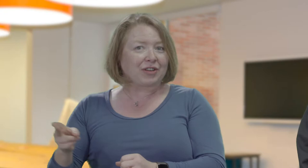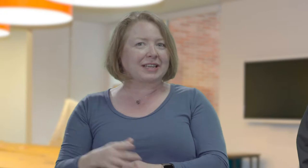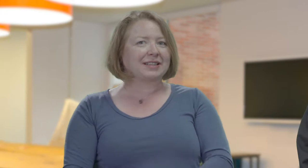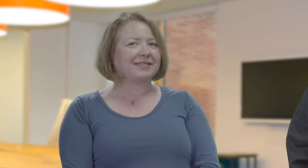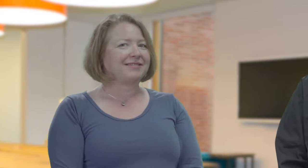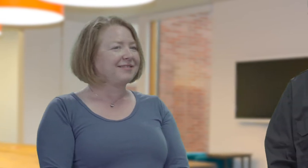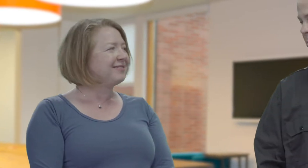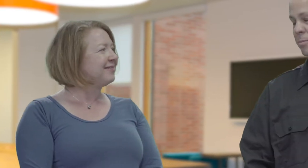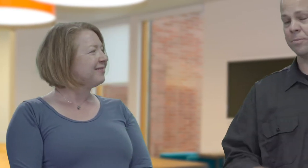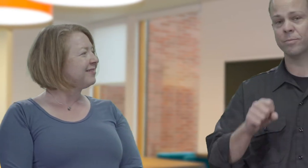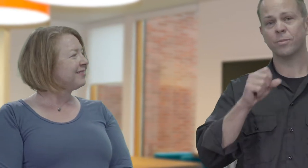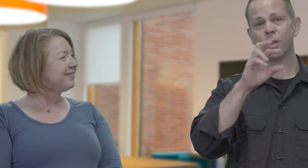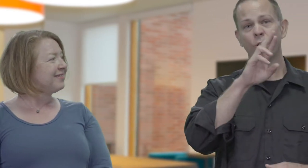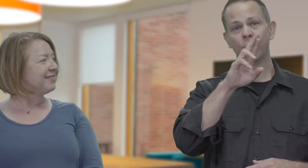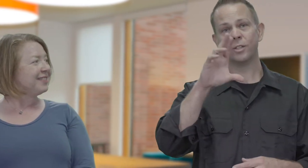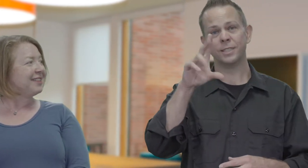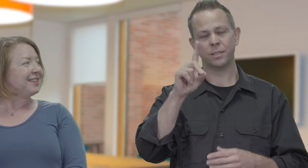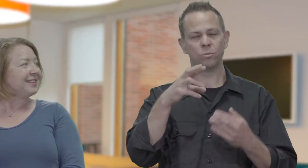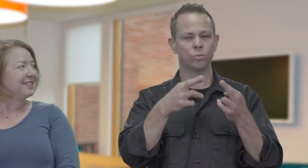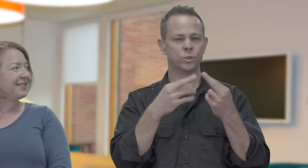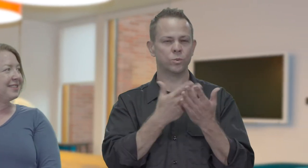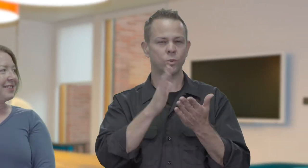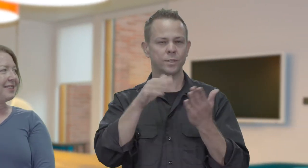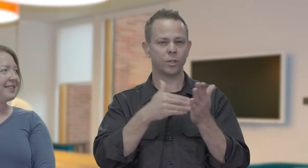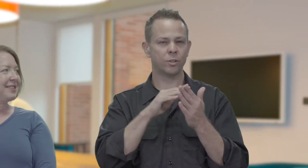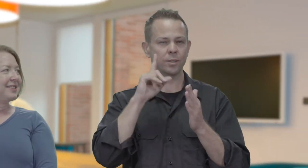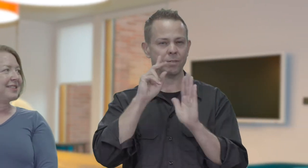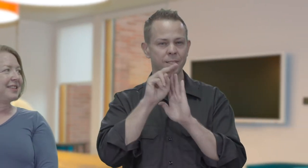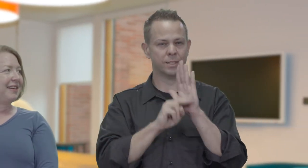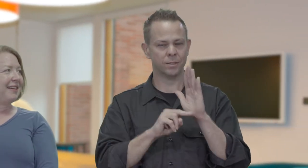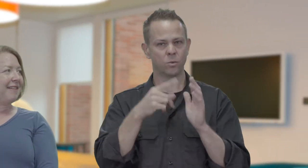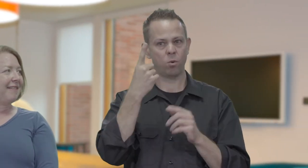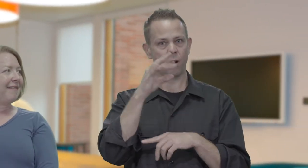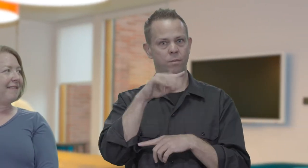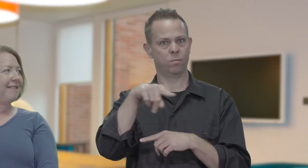RRCD, the Regional Resource Center on Deafness, is one of the programs that